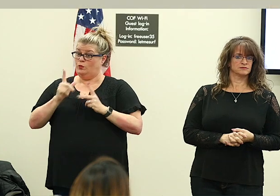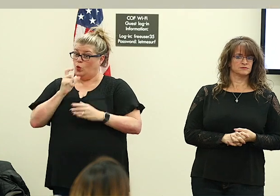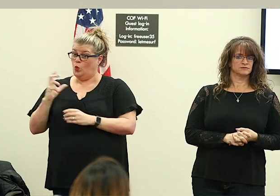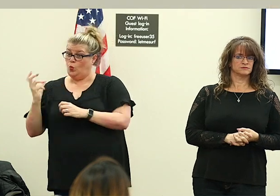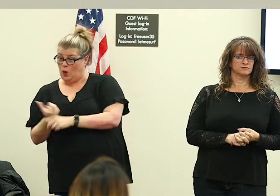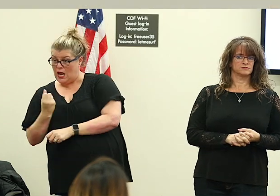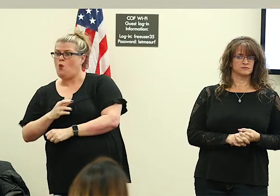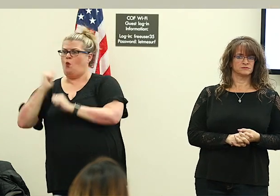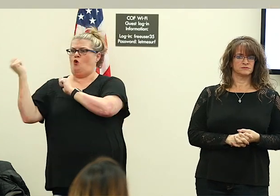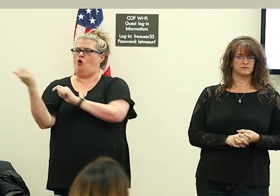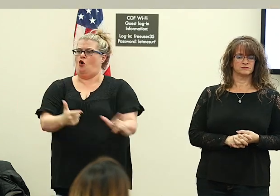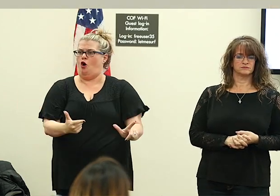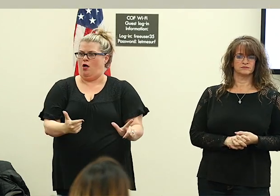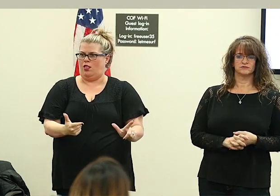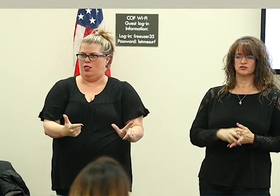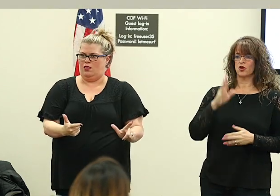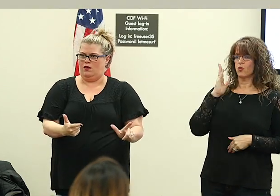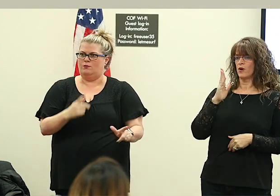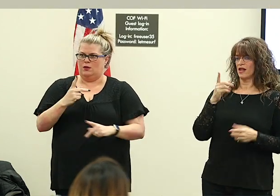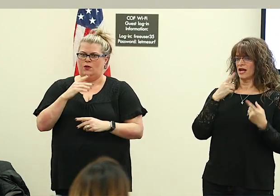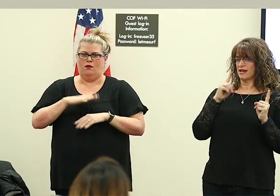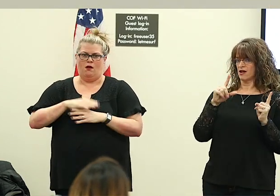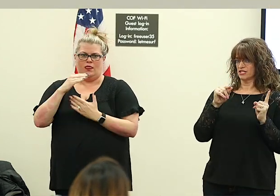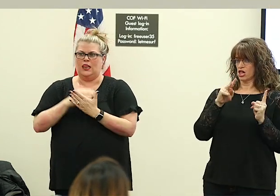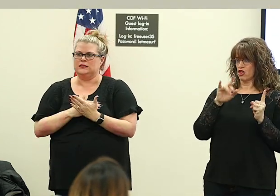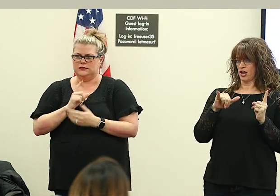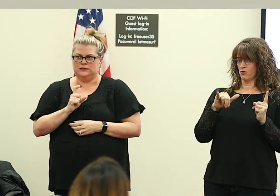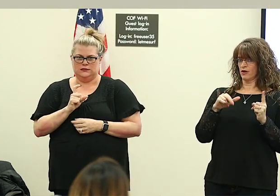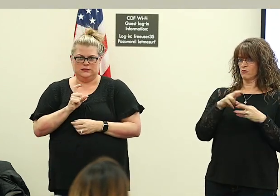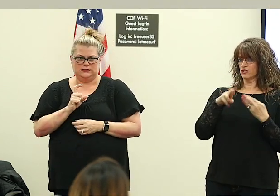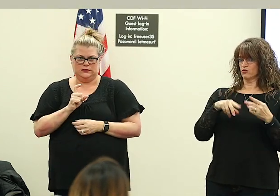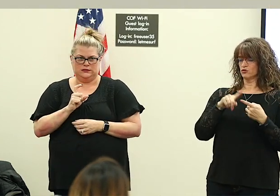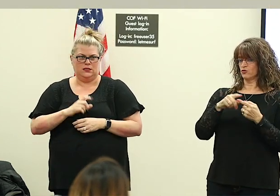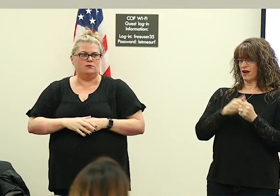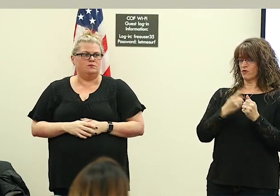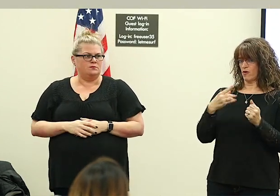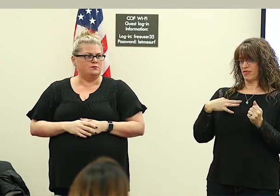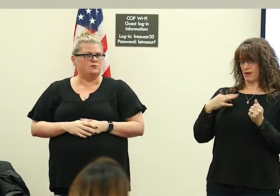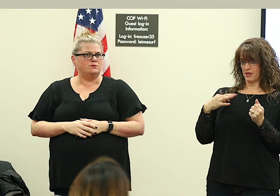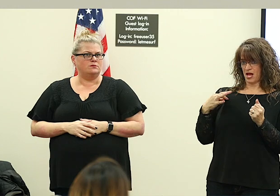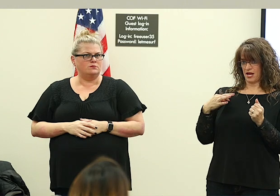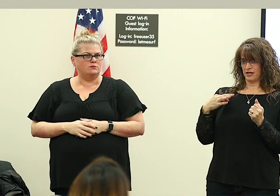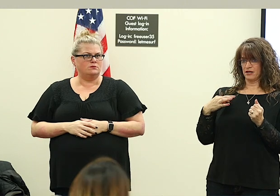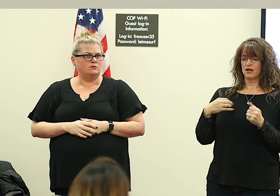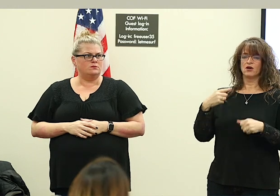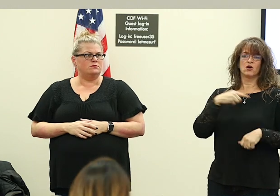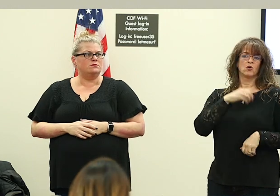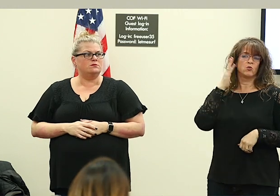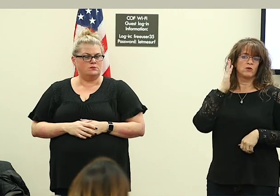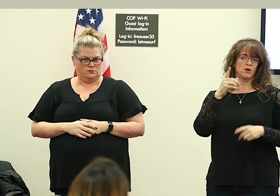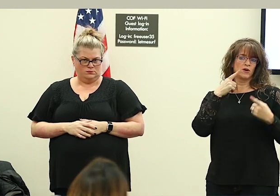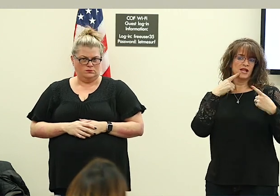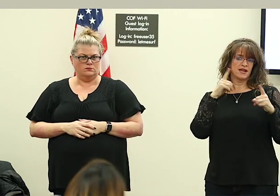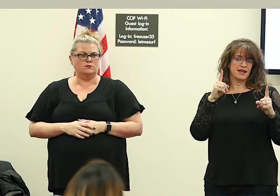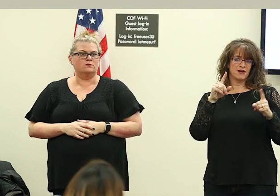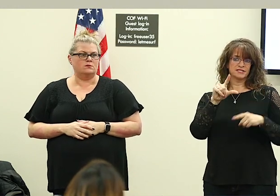So will we announce the lottery's results to everyone who applied. We will announce the lottery's results